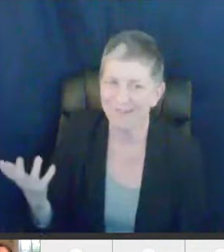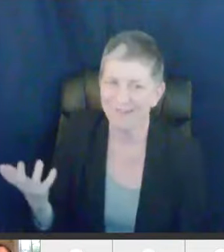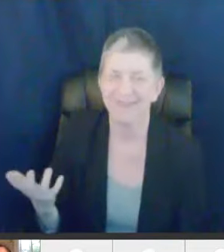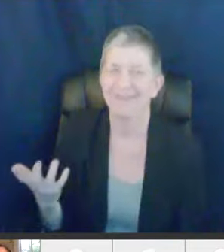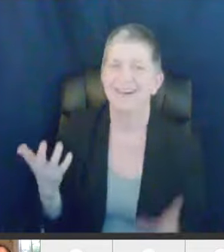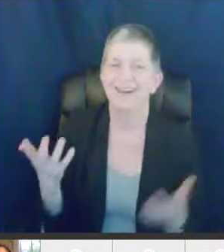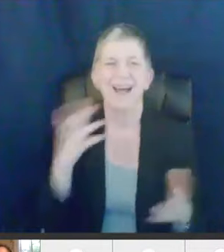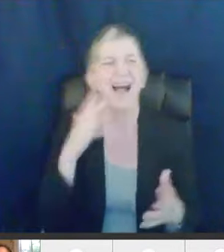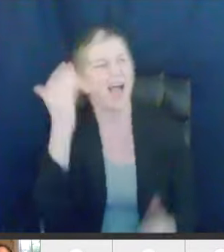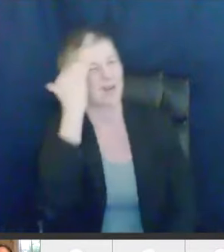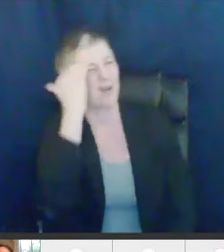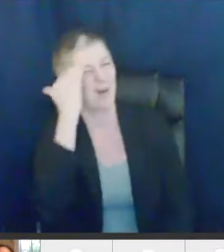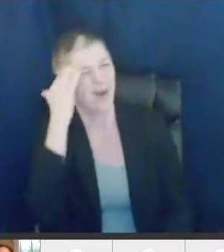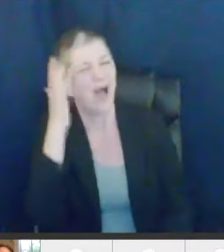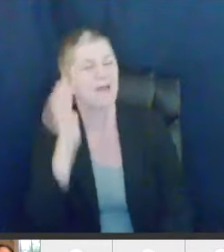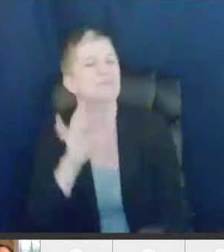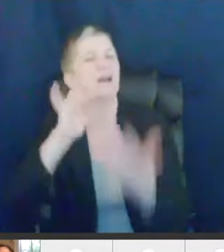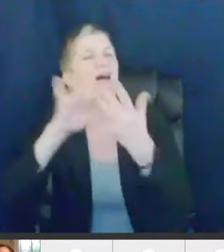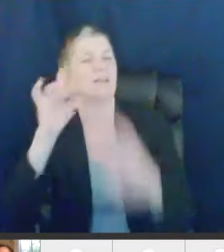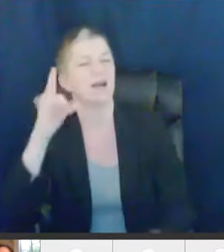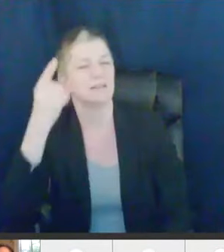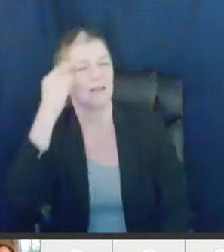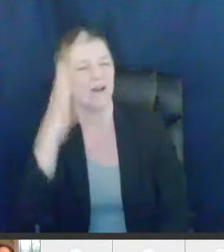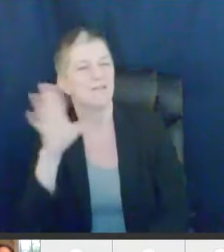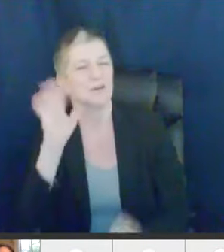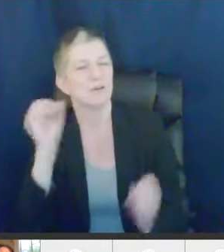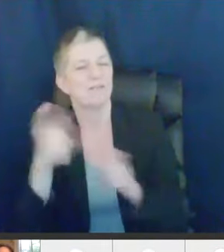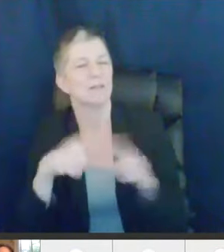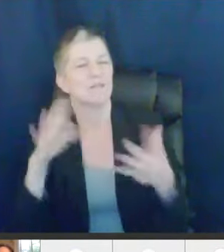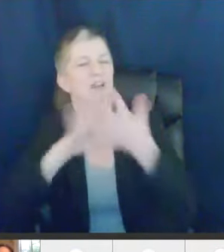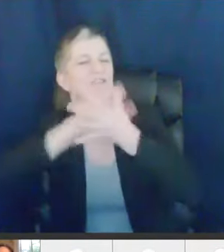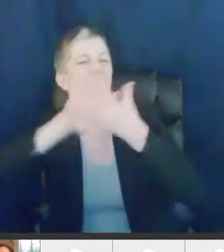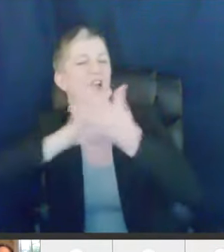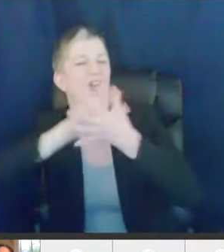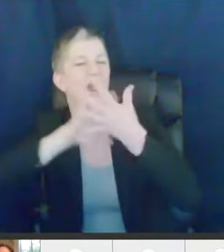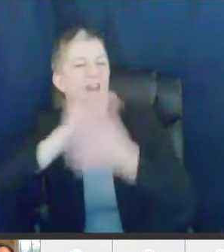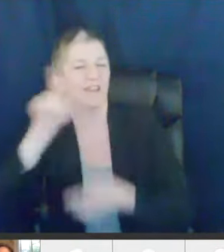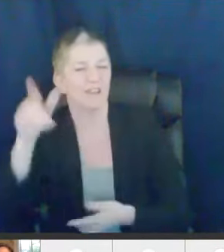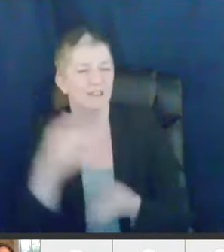governor's office but again they they've been very vague on it as you are where